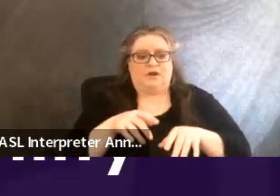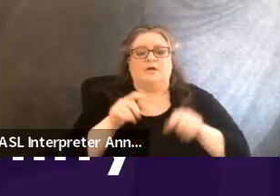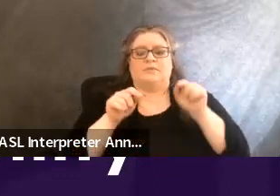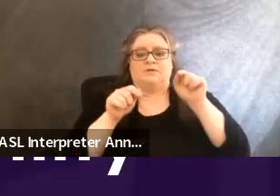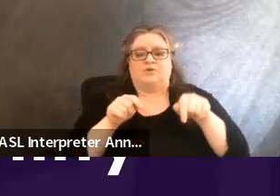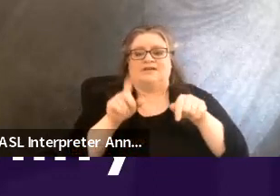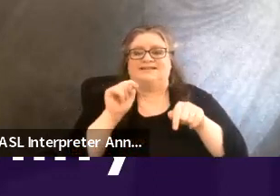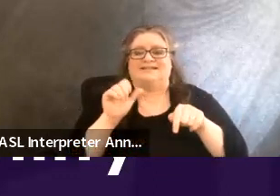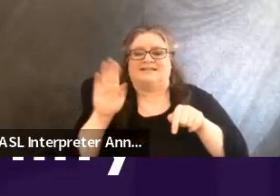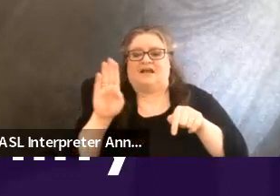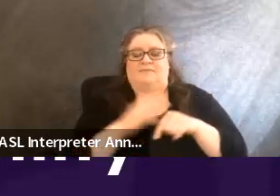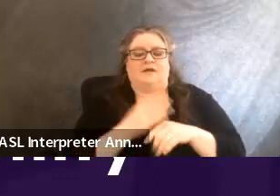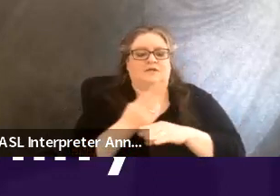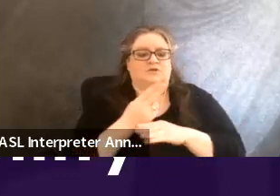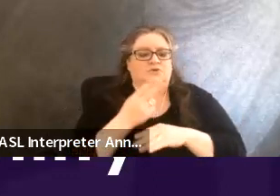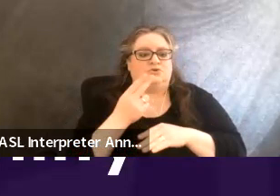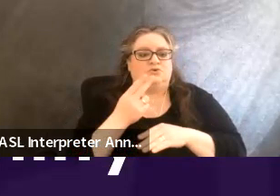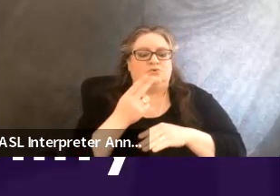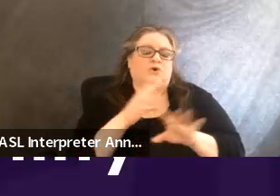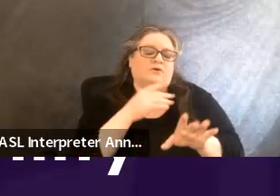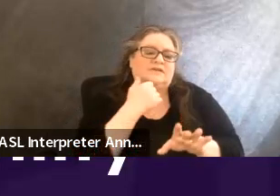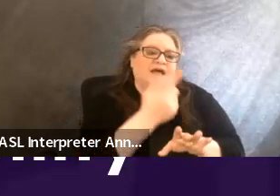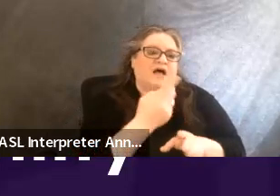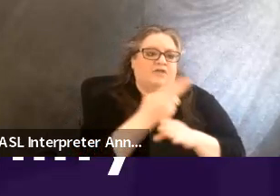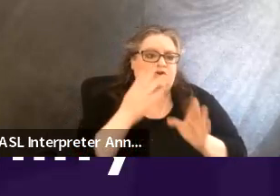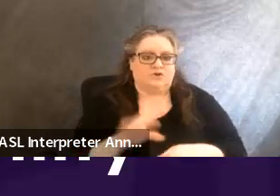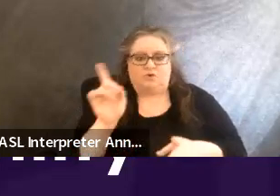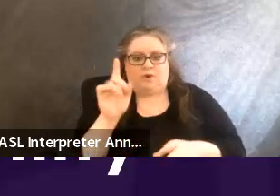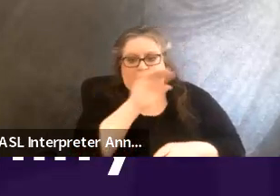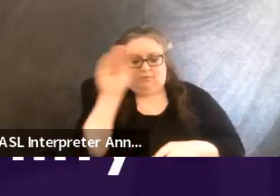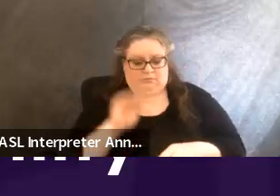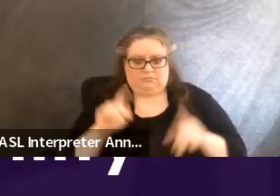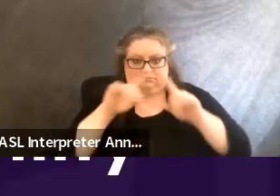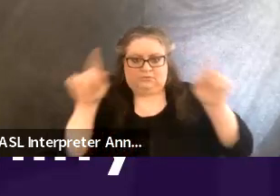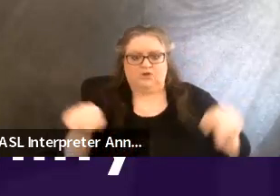and to tell the user where they are on the page there should be a visible focus outline